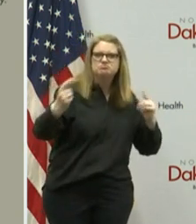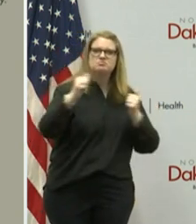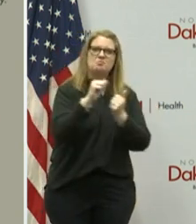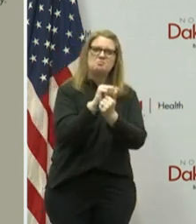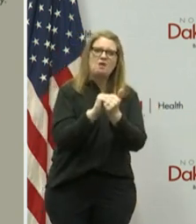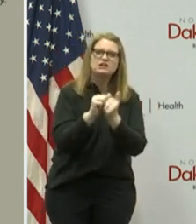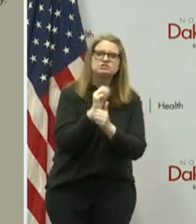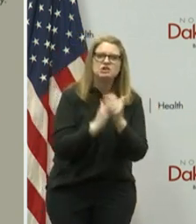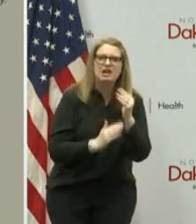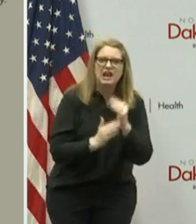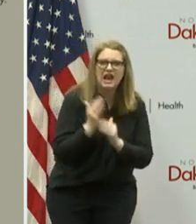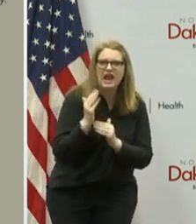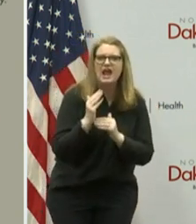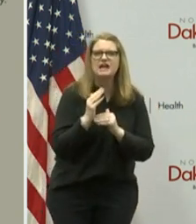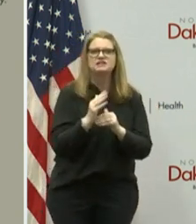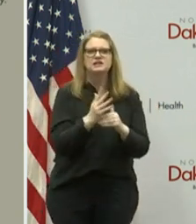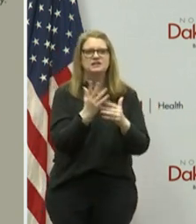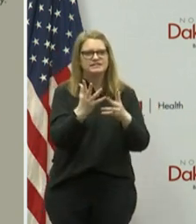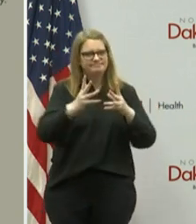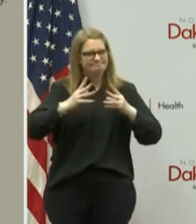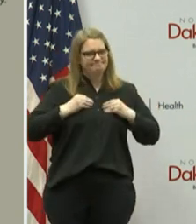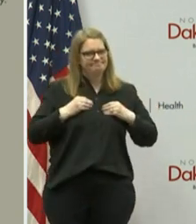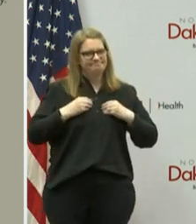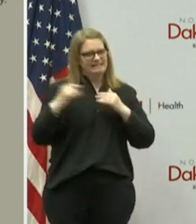6,000 BEDS SO FAR BECAUSE OF THE